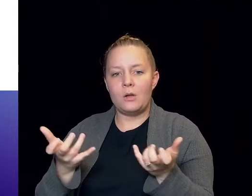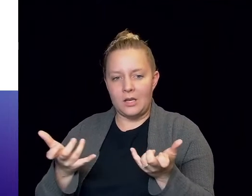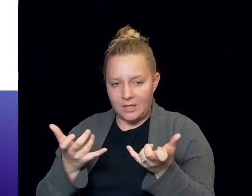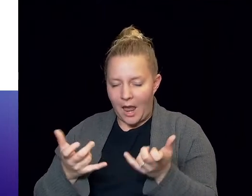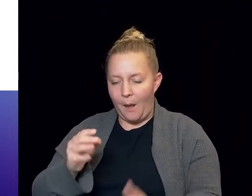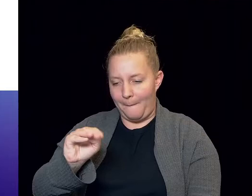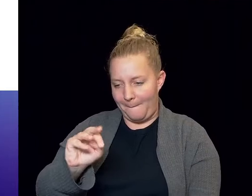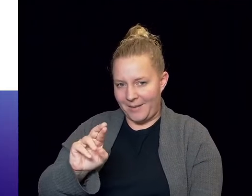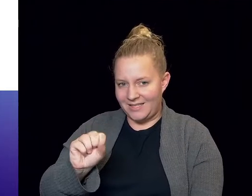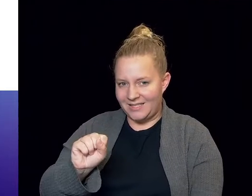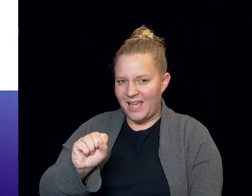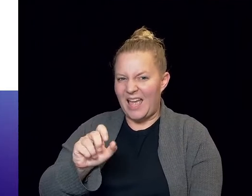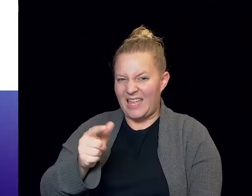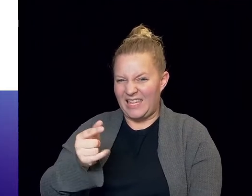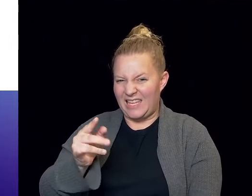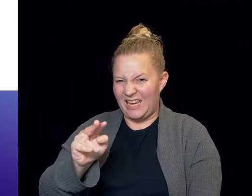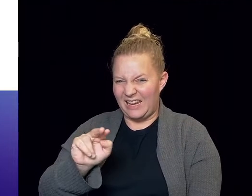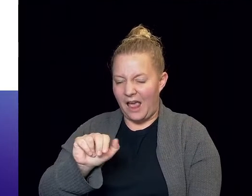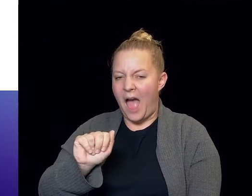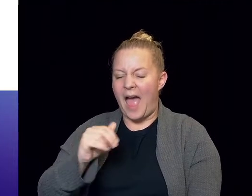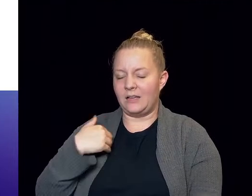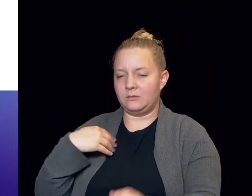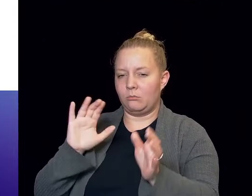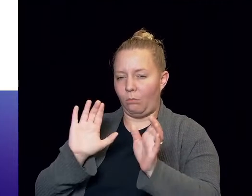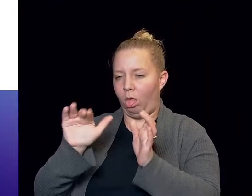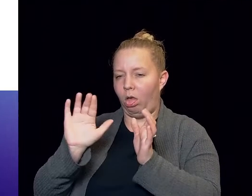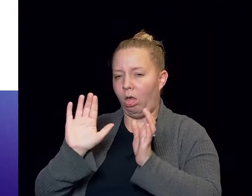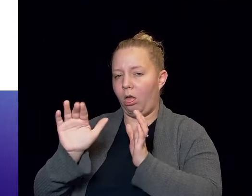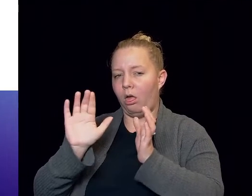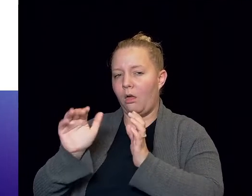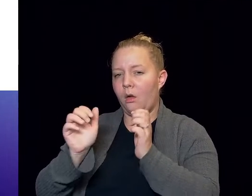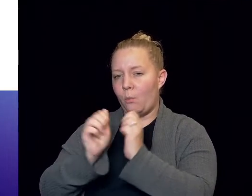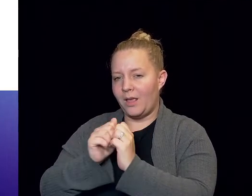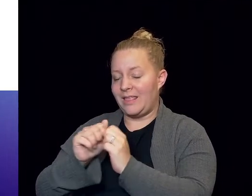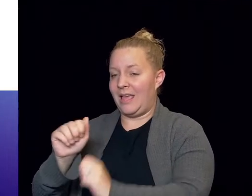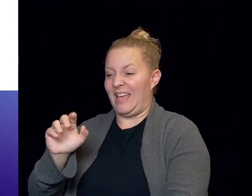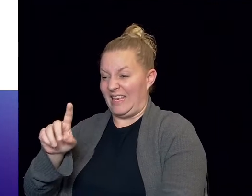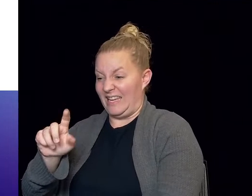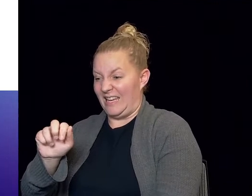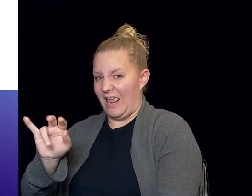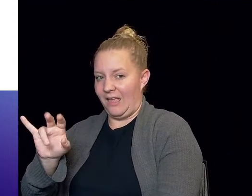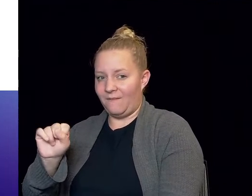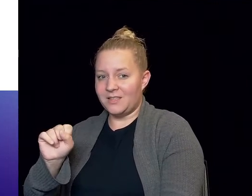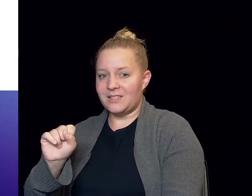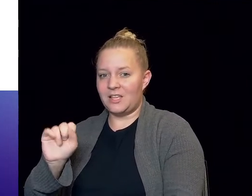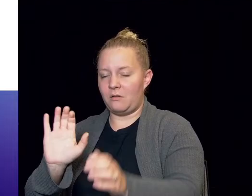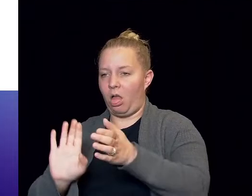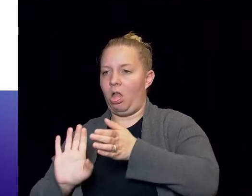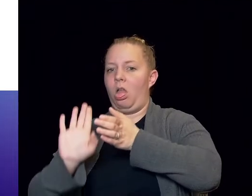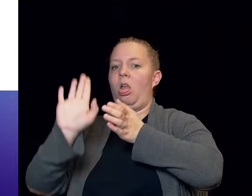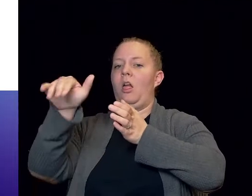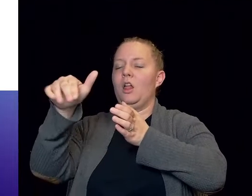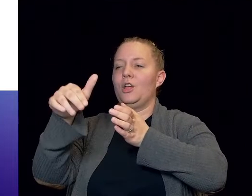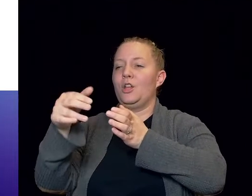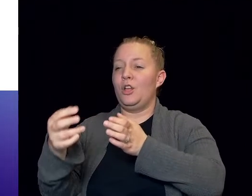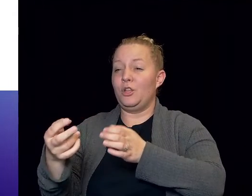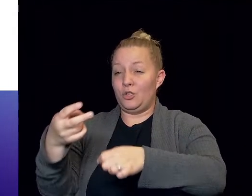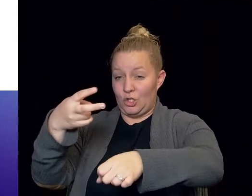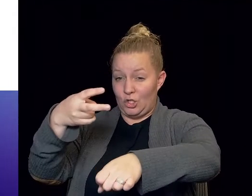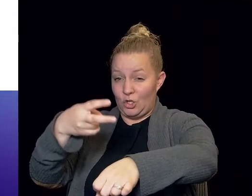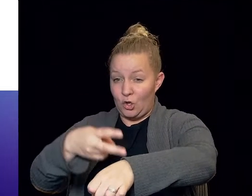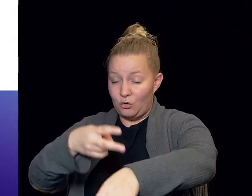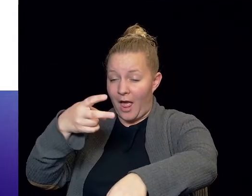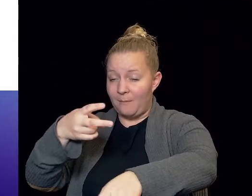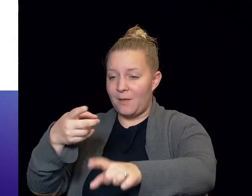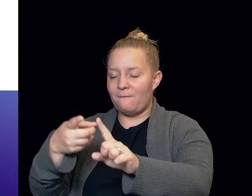and she only made 2 baskets out of 12 tries. Woof! Good try Mrs. Gin. She made 2 baskets out of 12 so